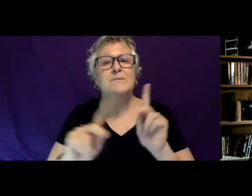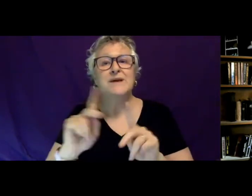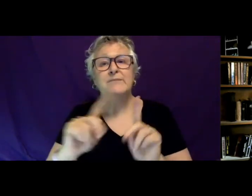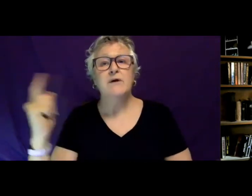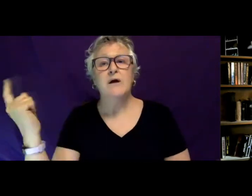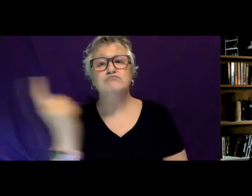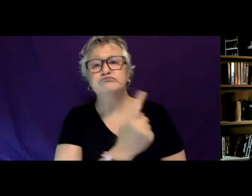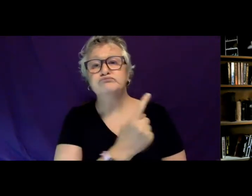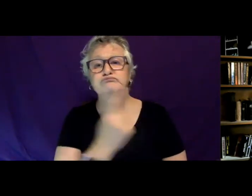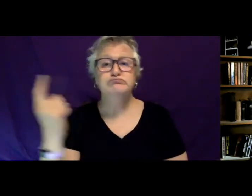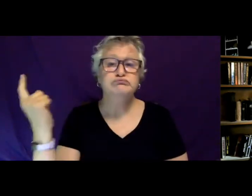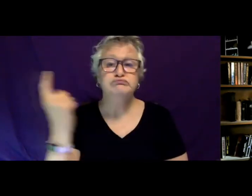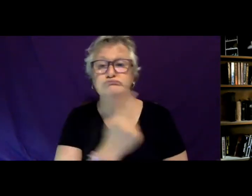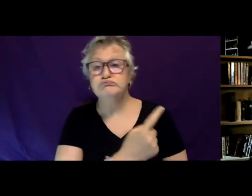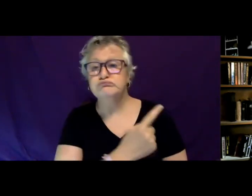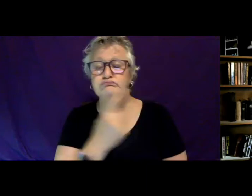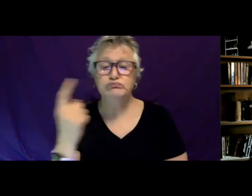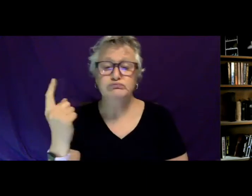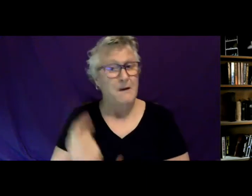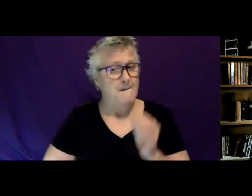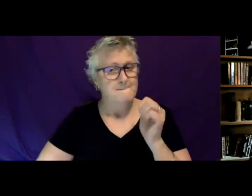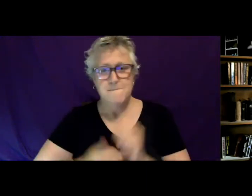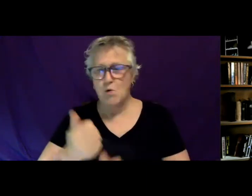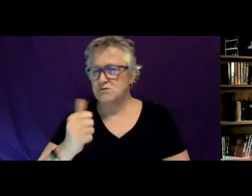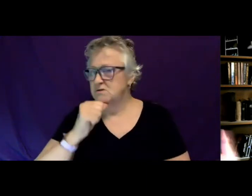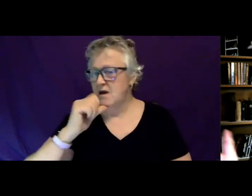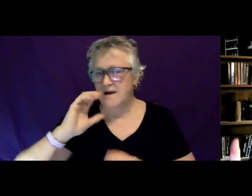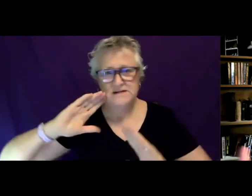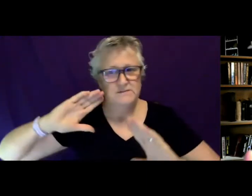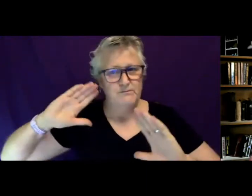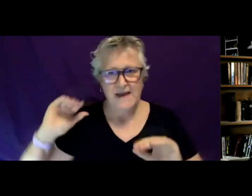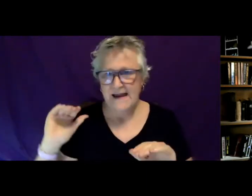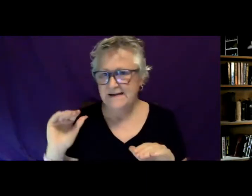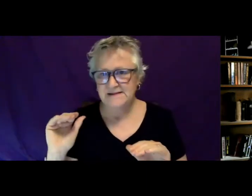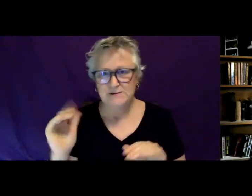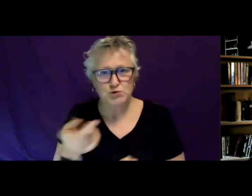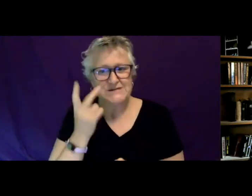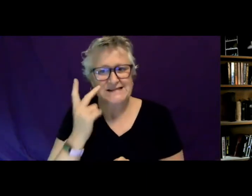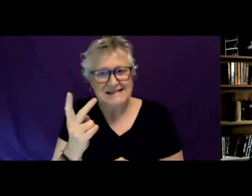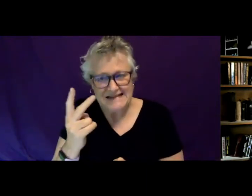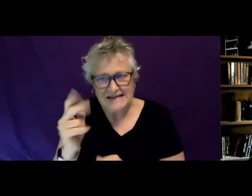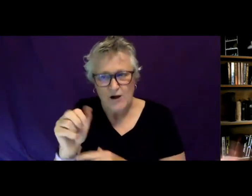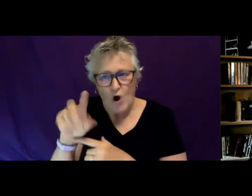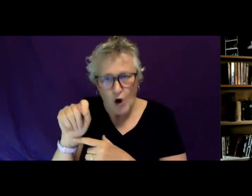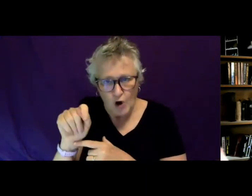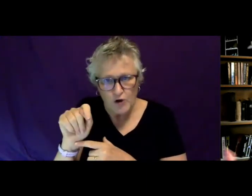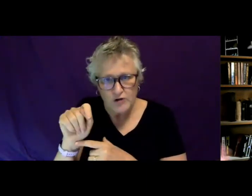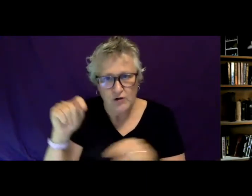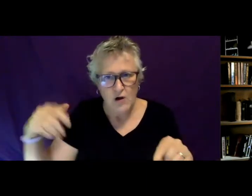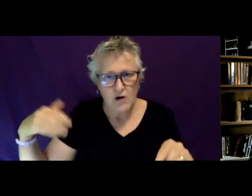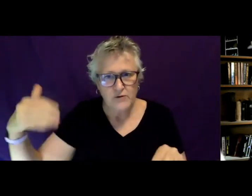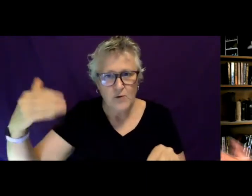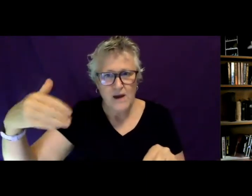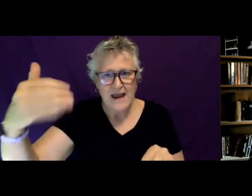brewery, most of them aren't expecting to encounter art along their way. Art, always, it's a big surprise, it pops out at them!